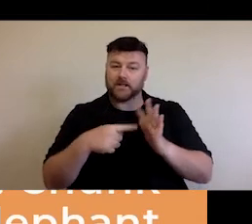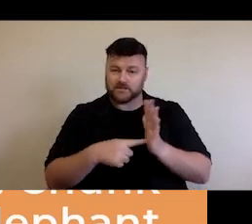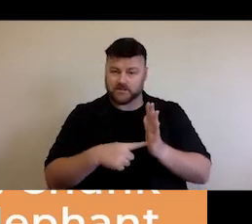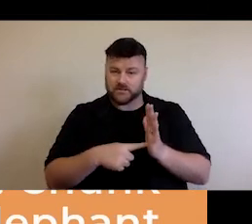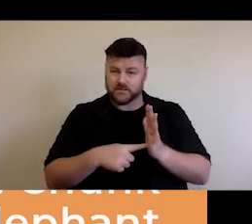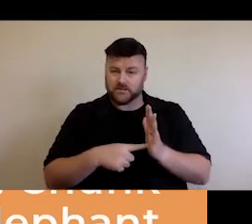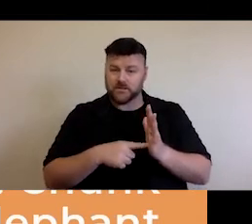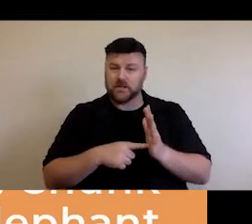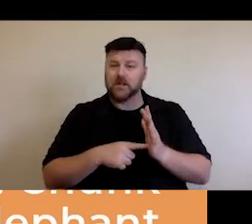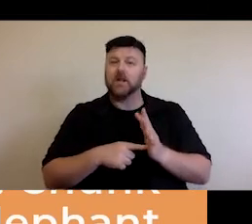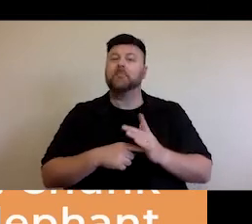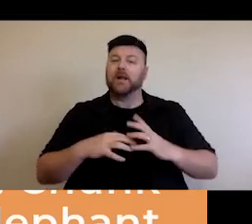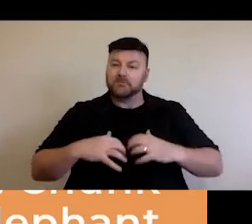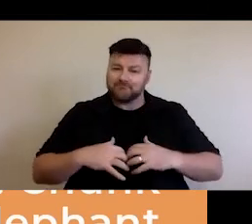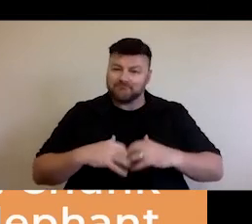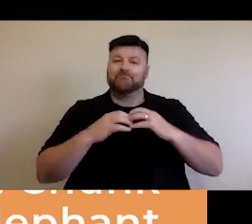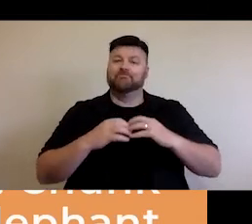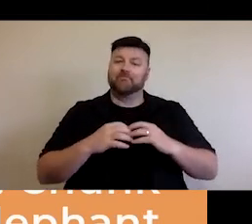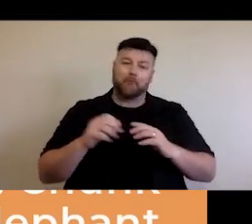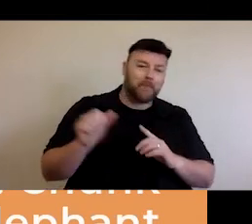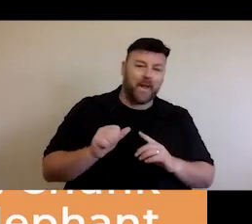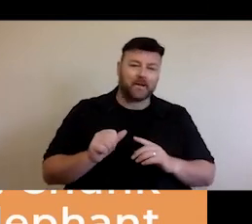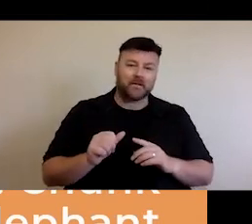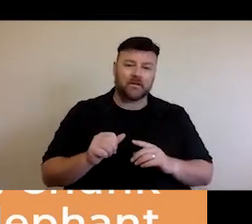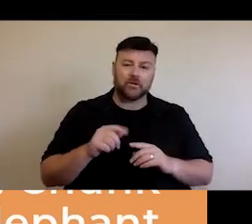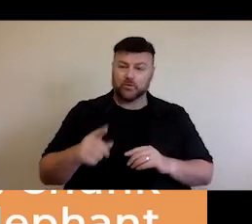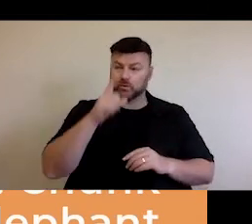If you can design, through this process, an organisation that comes out of this